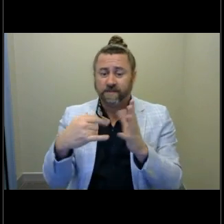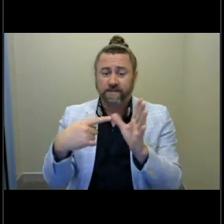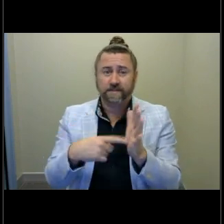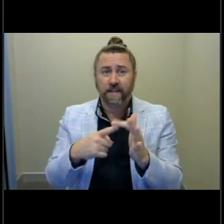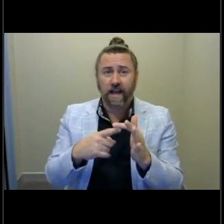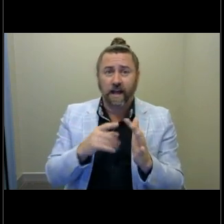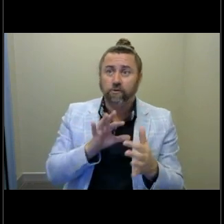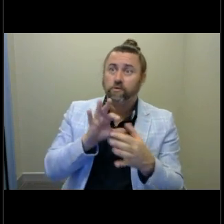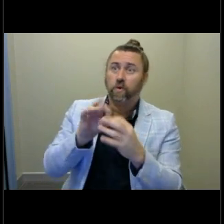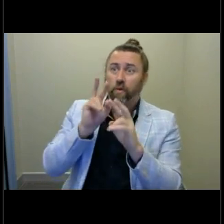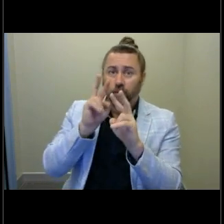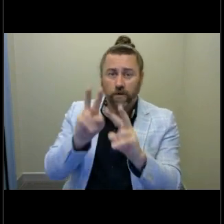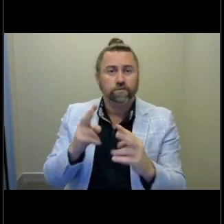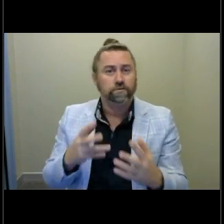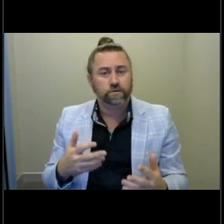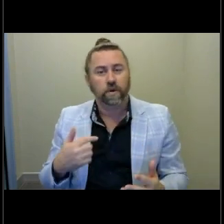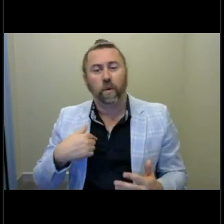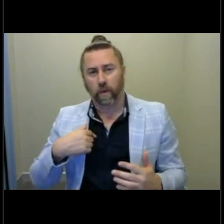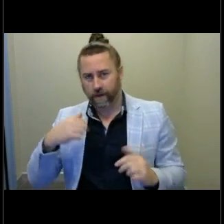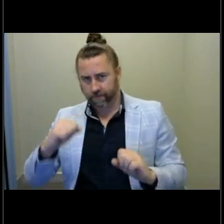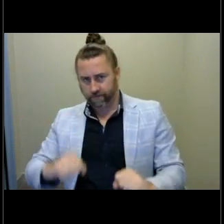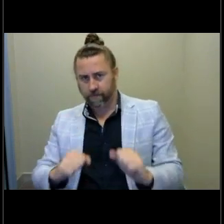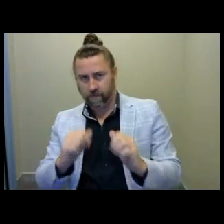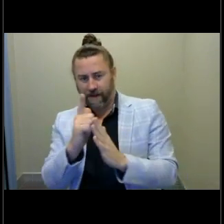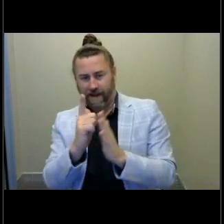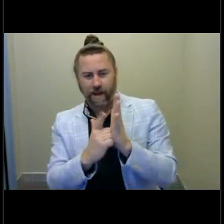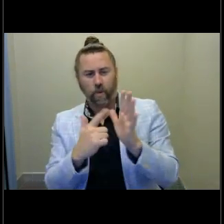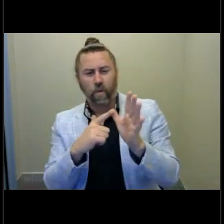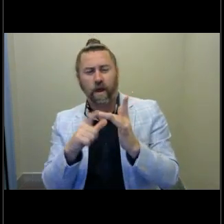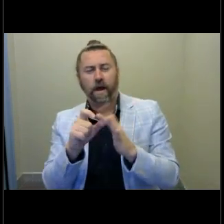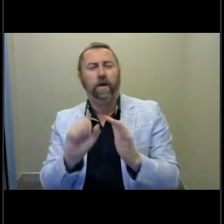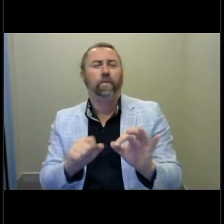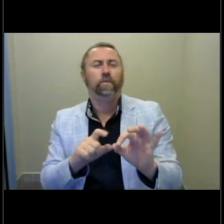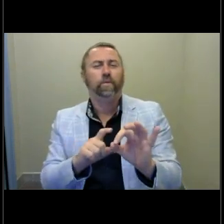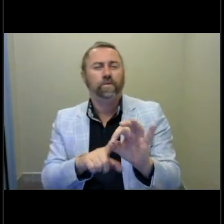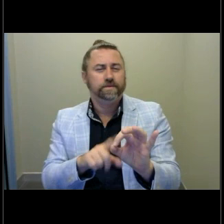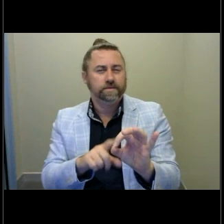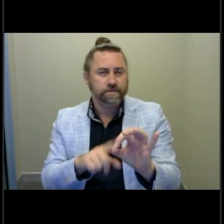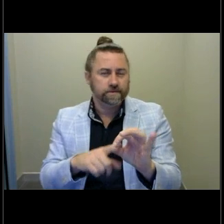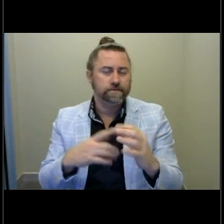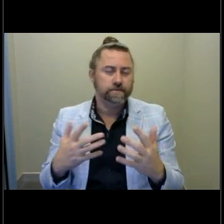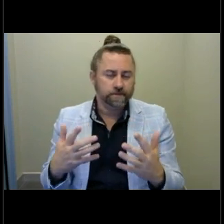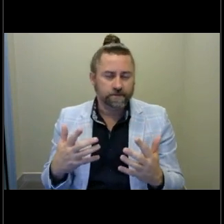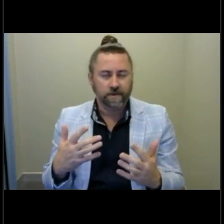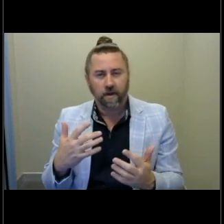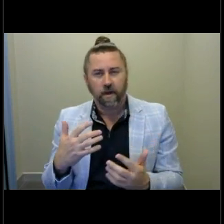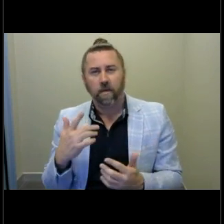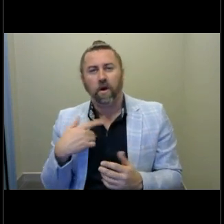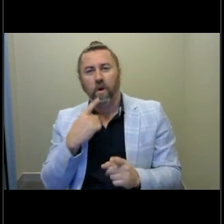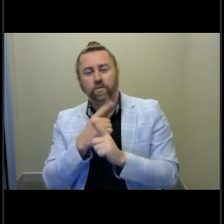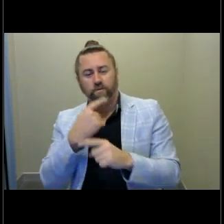So we are based in Queensland and the topics that we're talking about today are very relevant